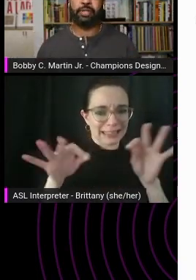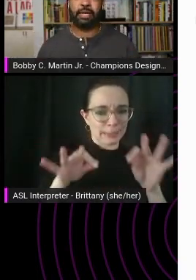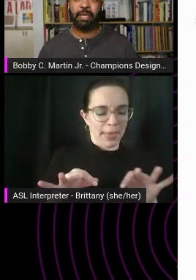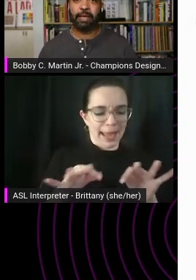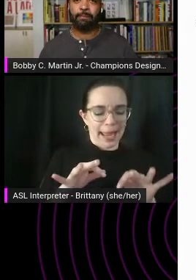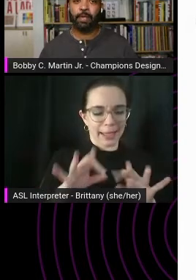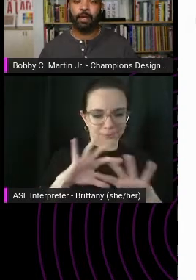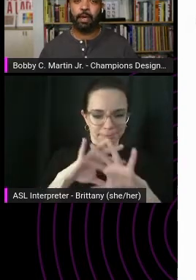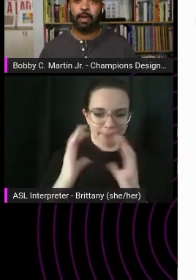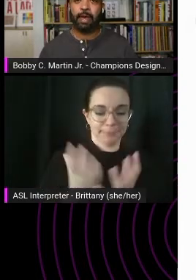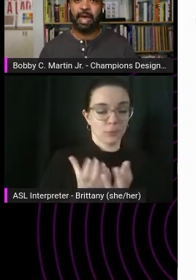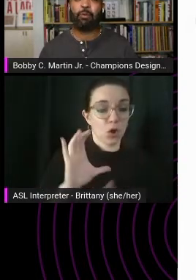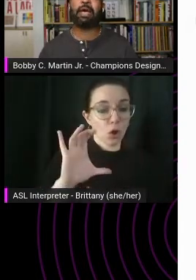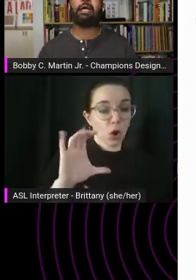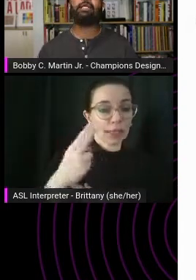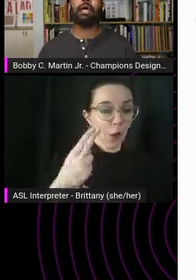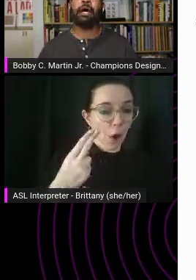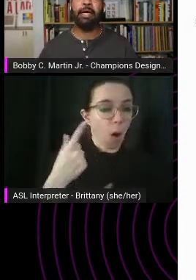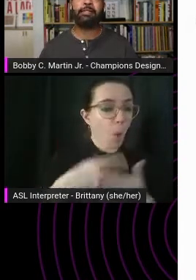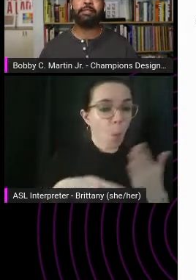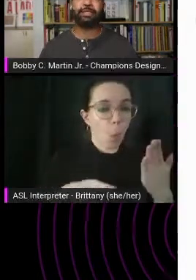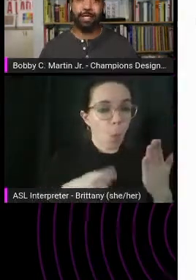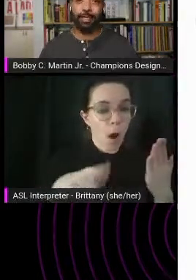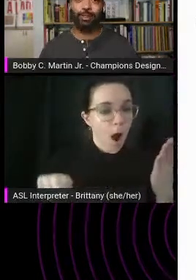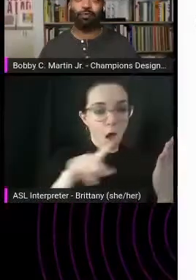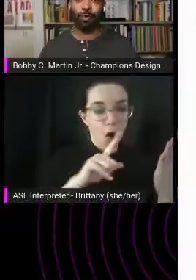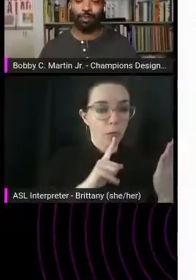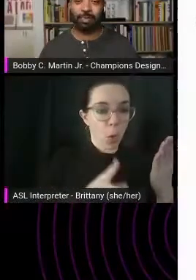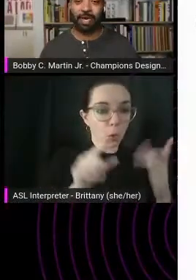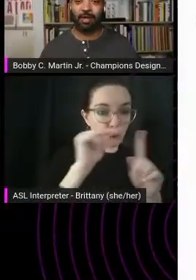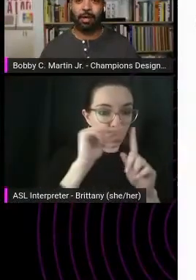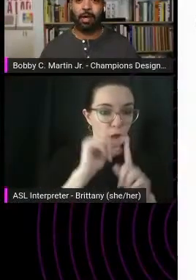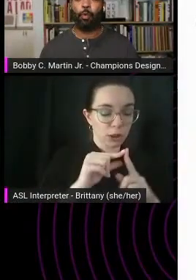What would they be? And we got tons and tons of words back.